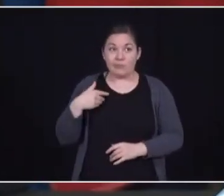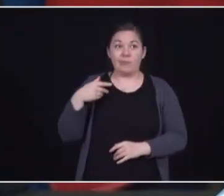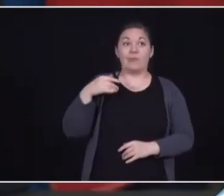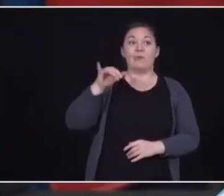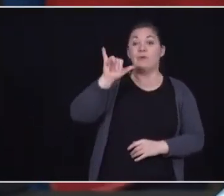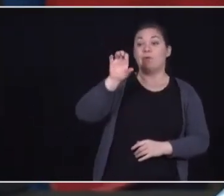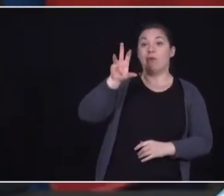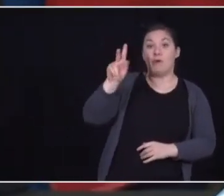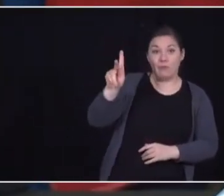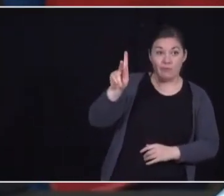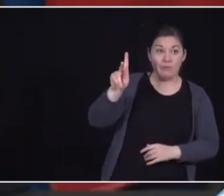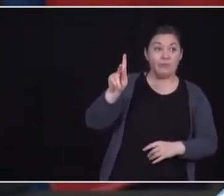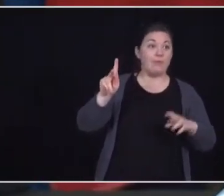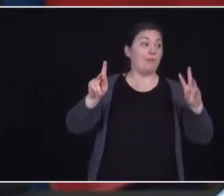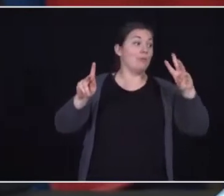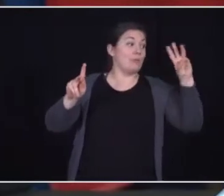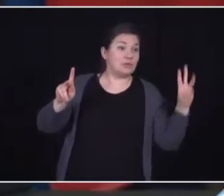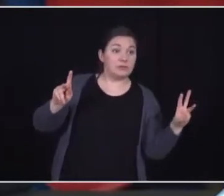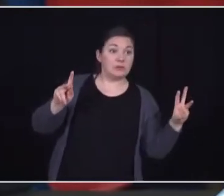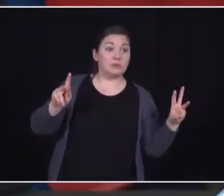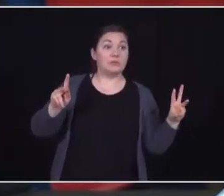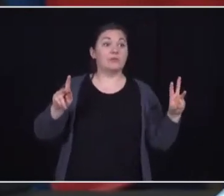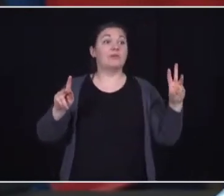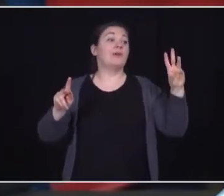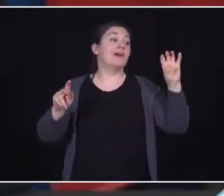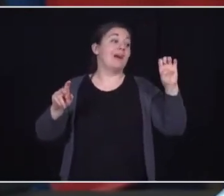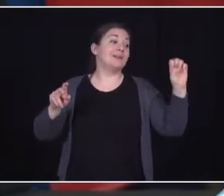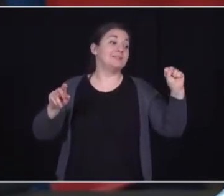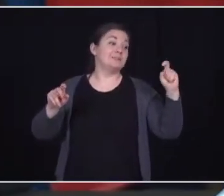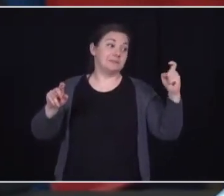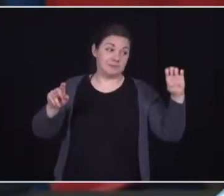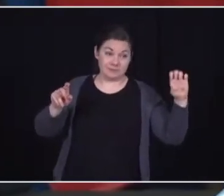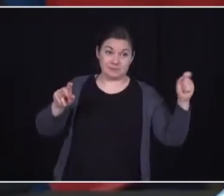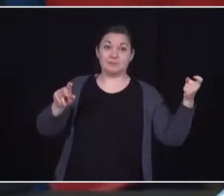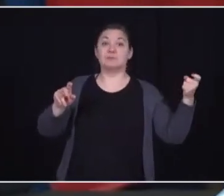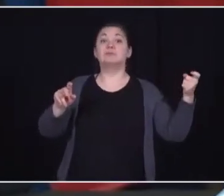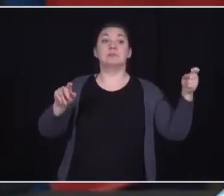So where there are more cases such as Brampton , Toronto, York. Windsor six.